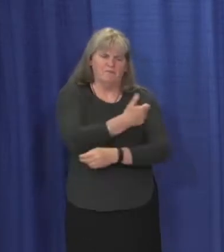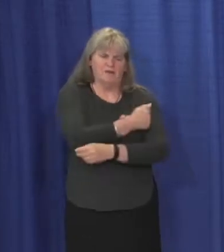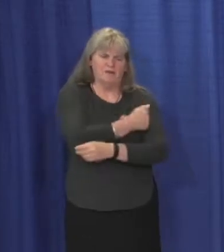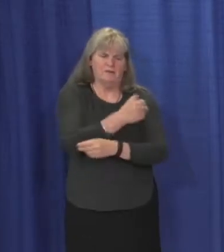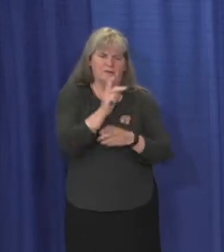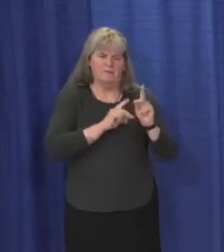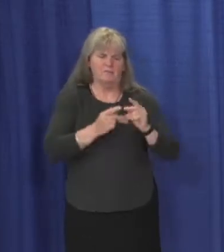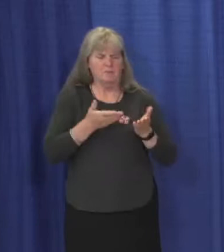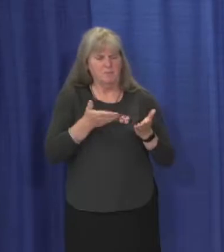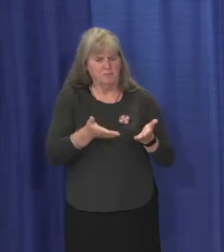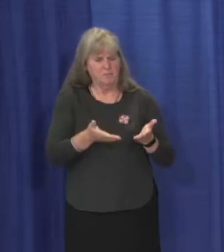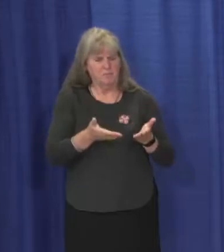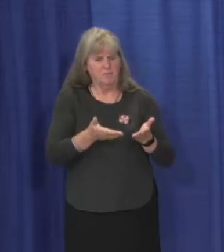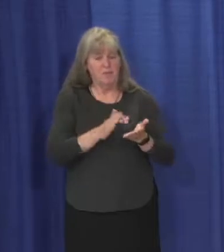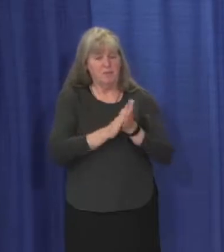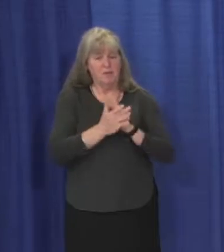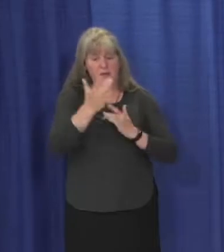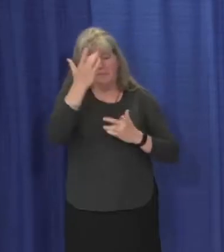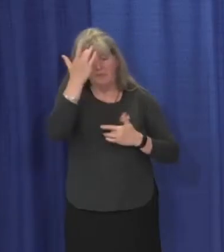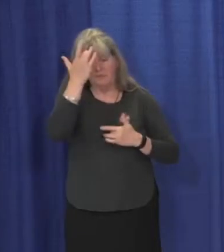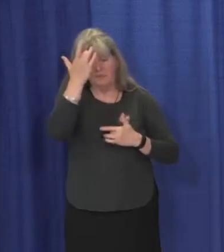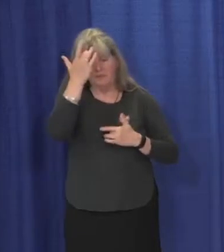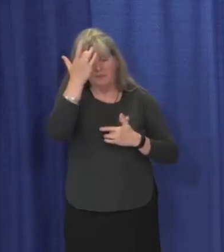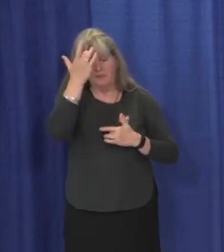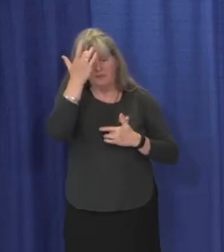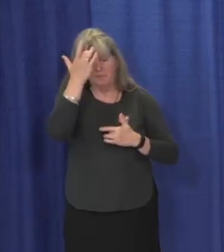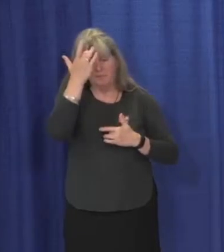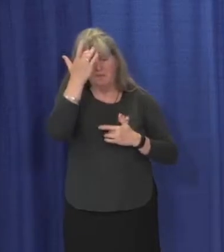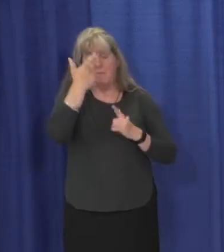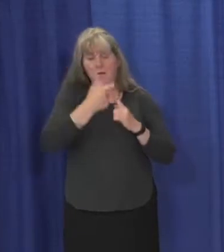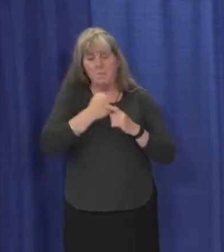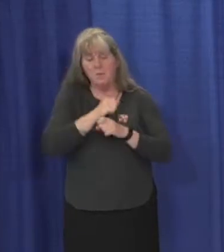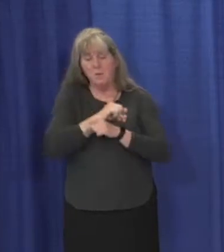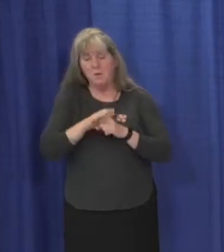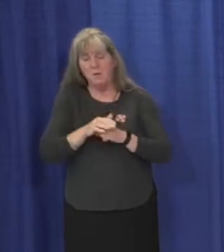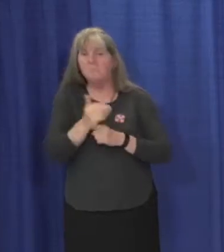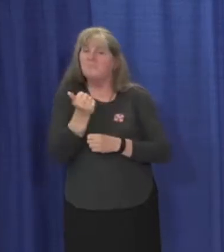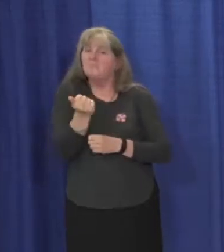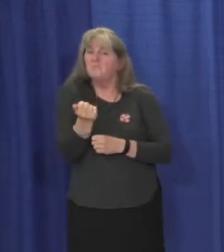Do vaccinated people get sick when they get COVID?